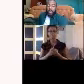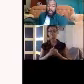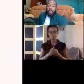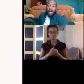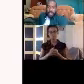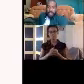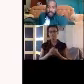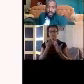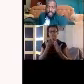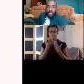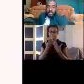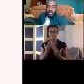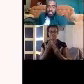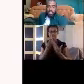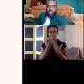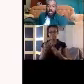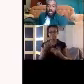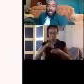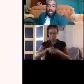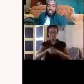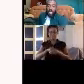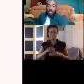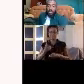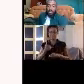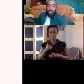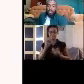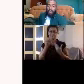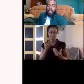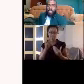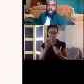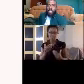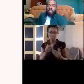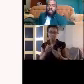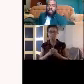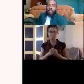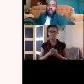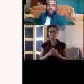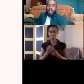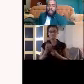just being positive, it's actually just about coming up with, it's about being able to display